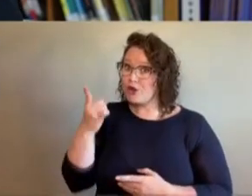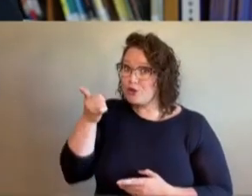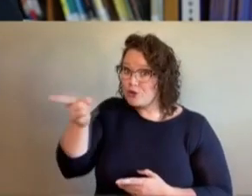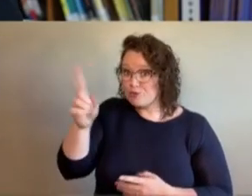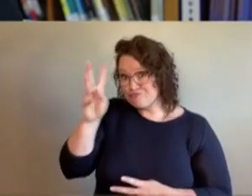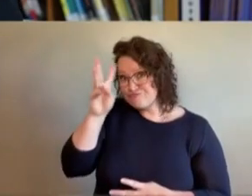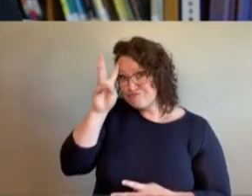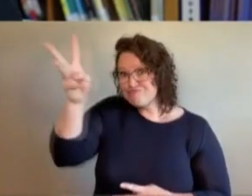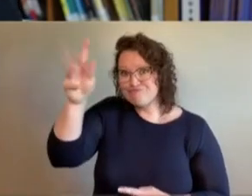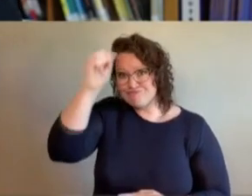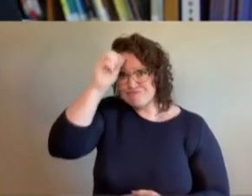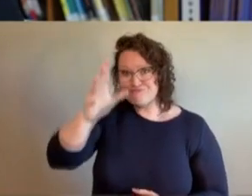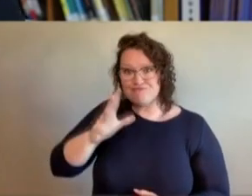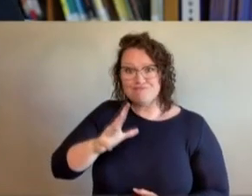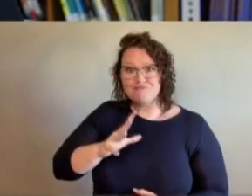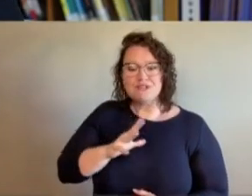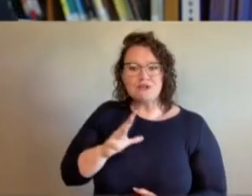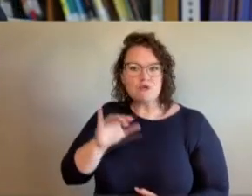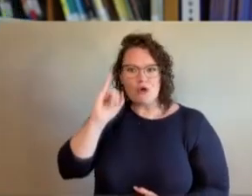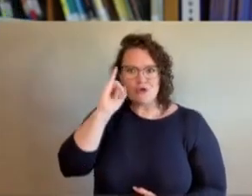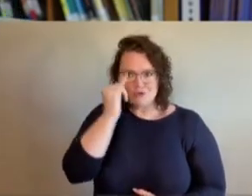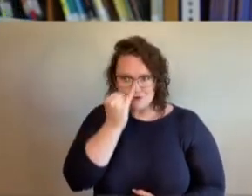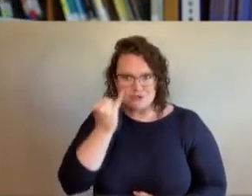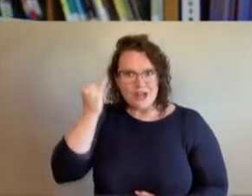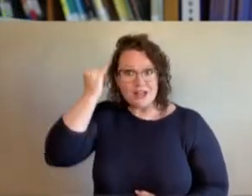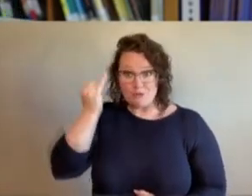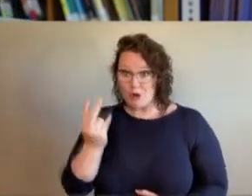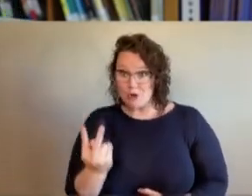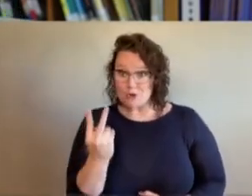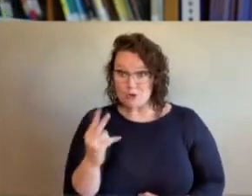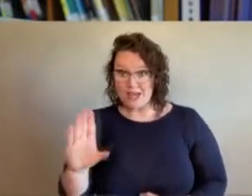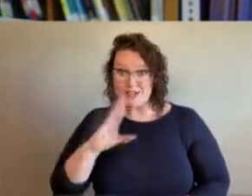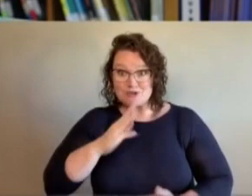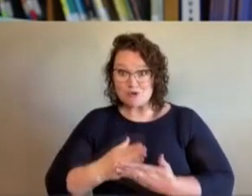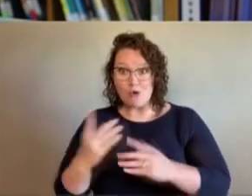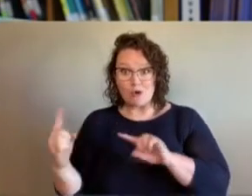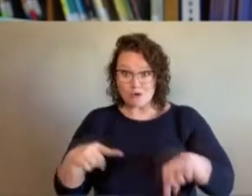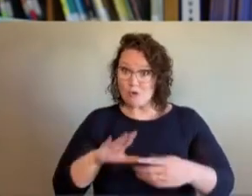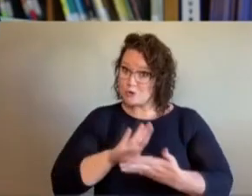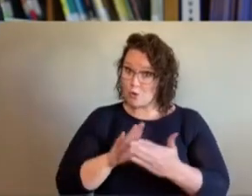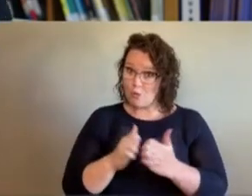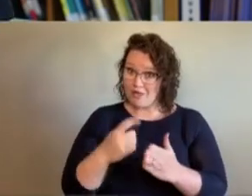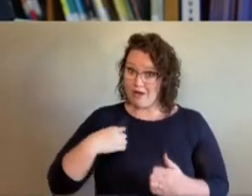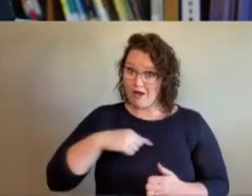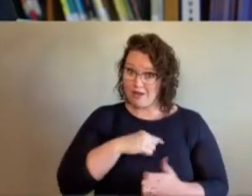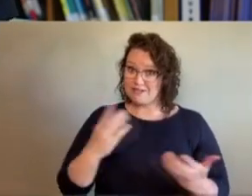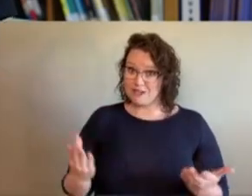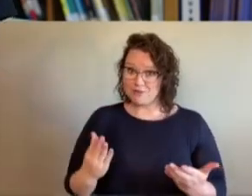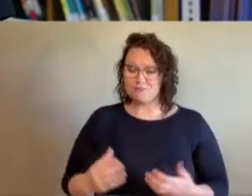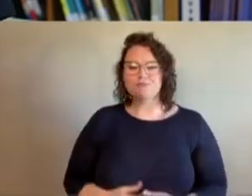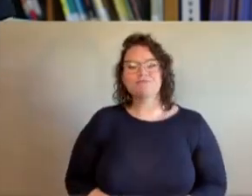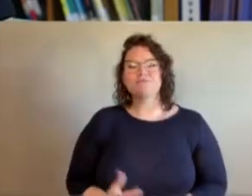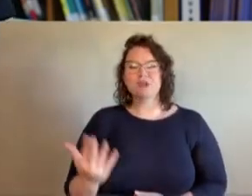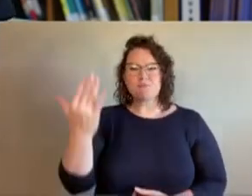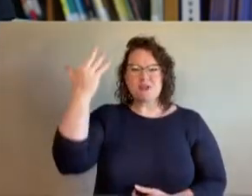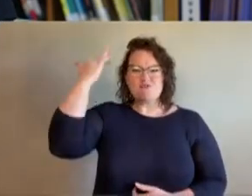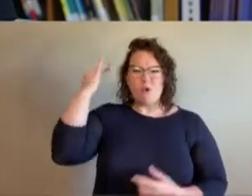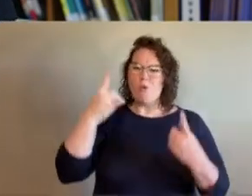He dedicates this book. He says to my little lady.